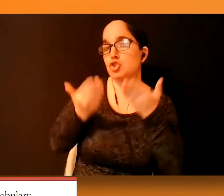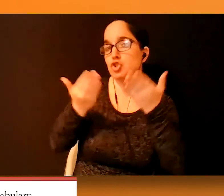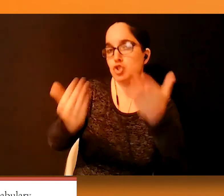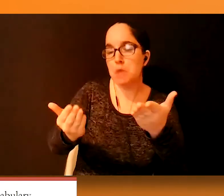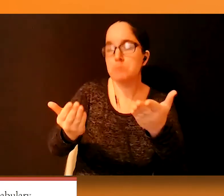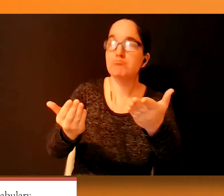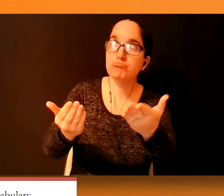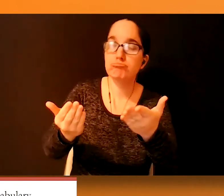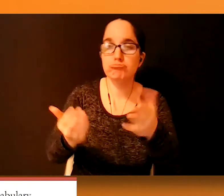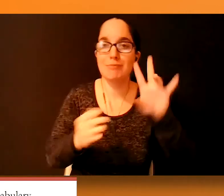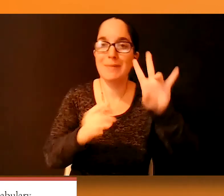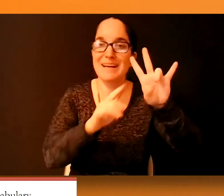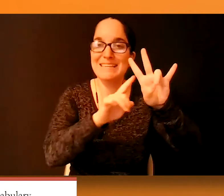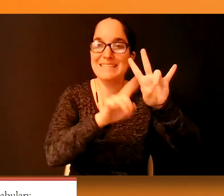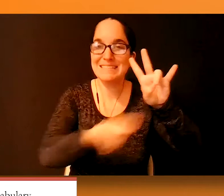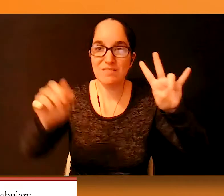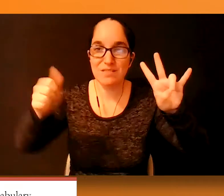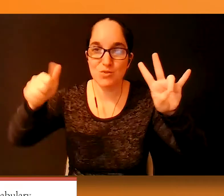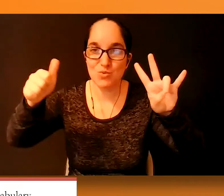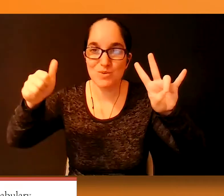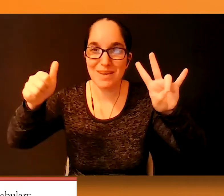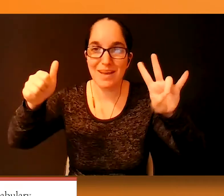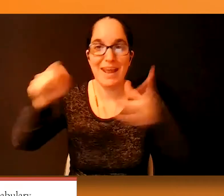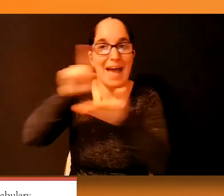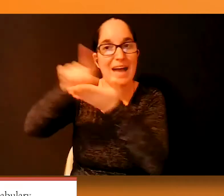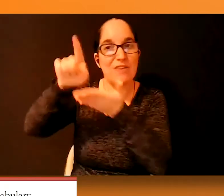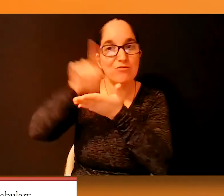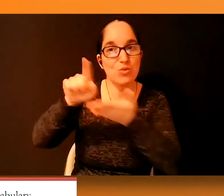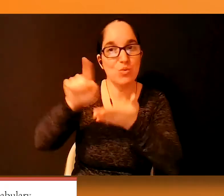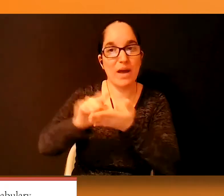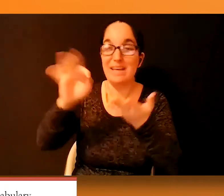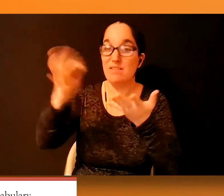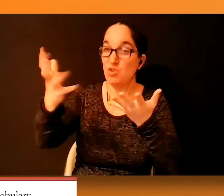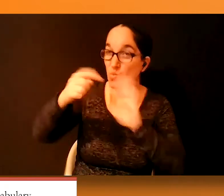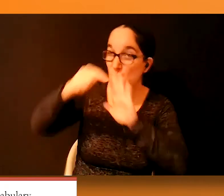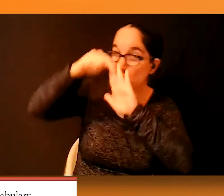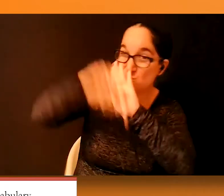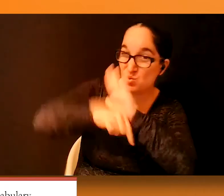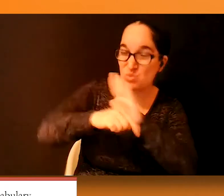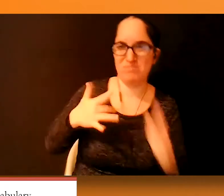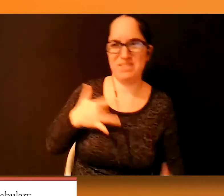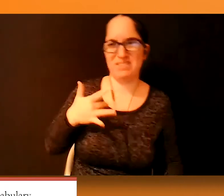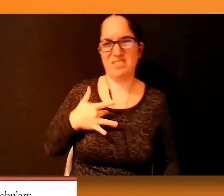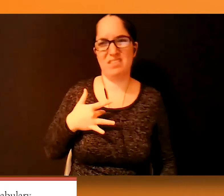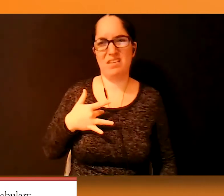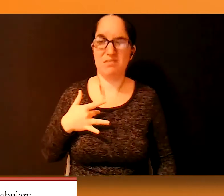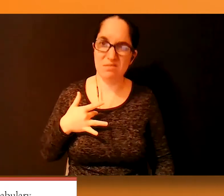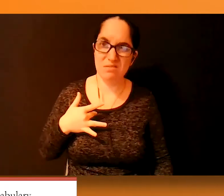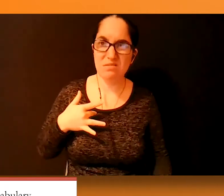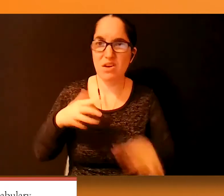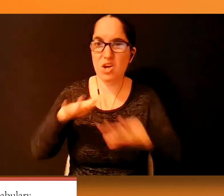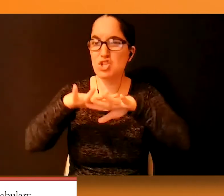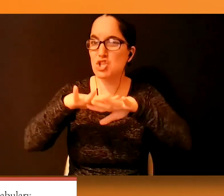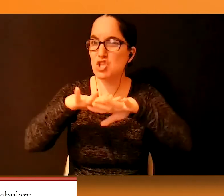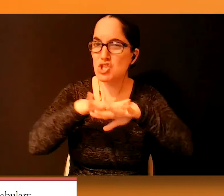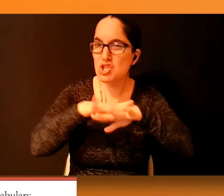the words that you're gonna choose. Most people would recommend 7 to 10 words, you know, a week if you really want them to learn them in depth.